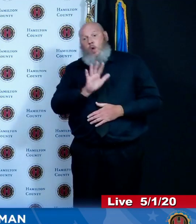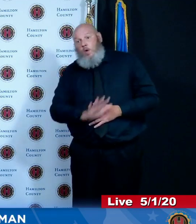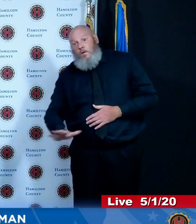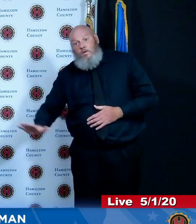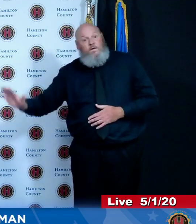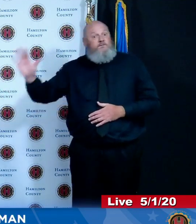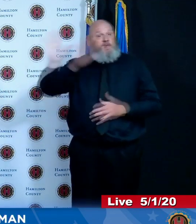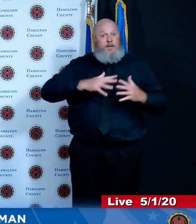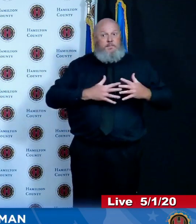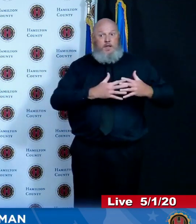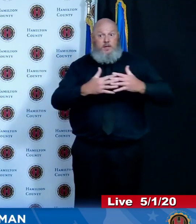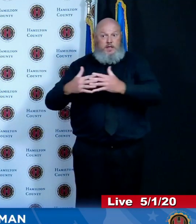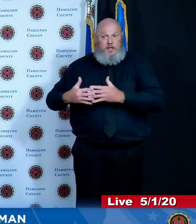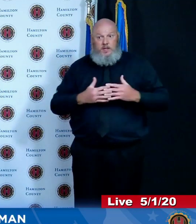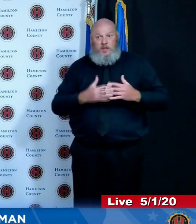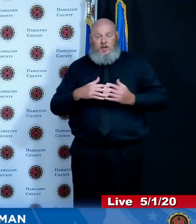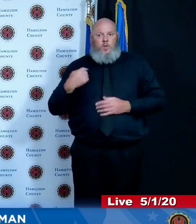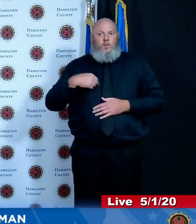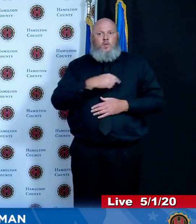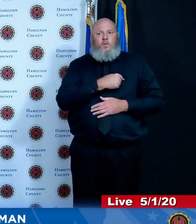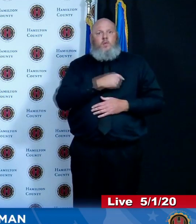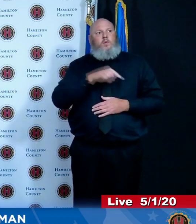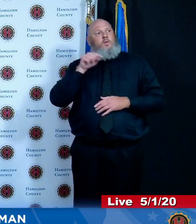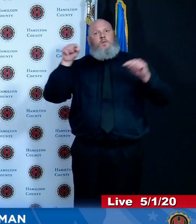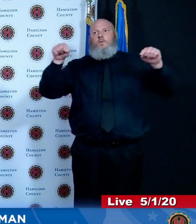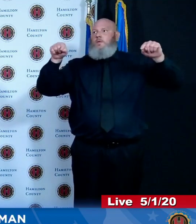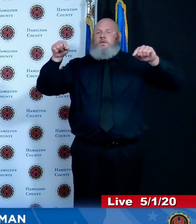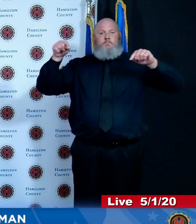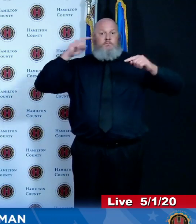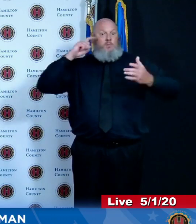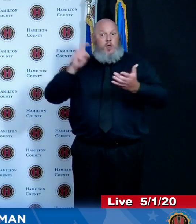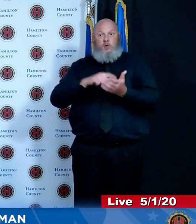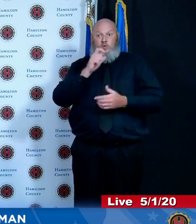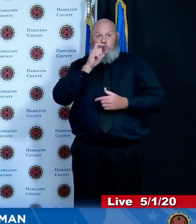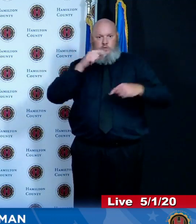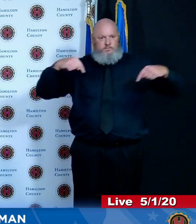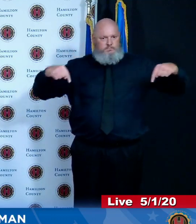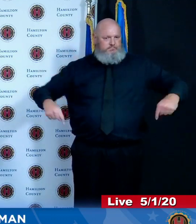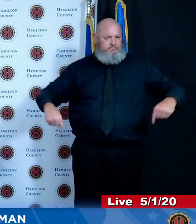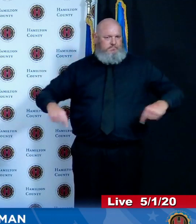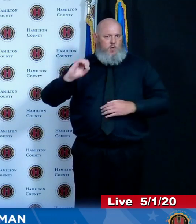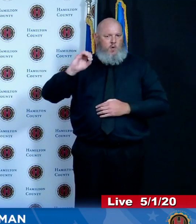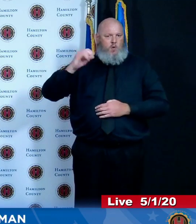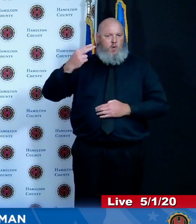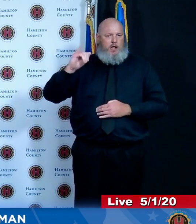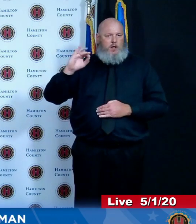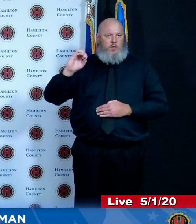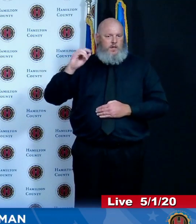we worked hard as a county and we made this made this pandemic less impactful